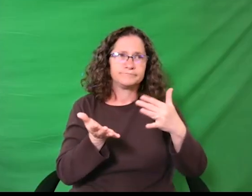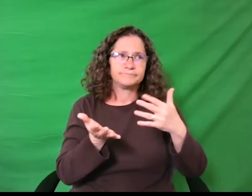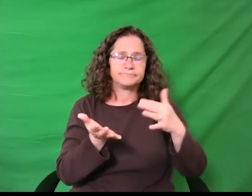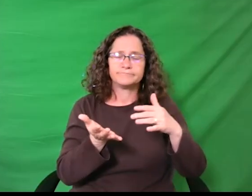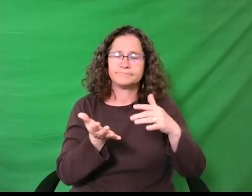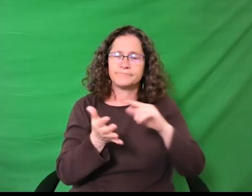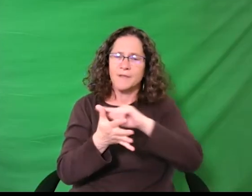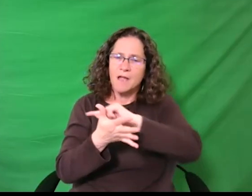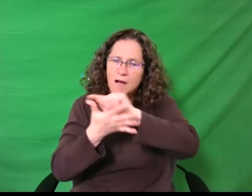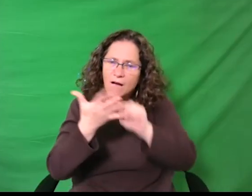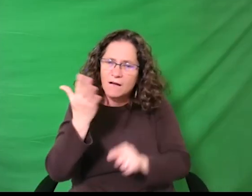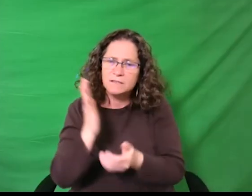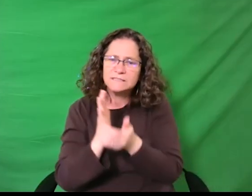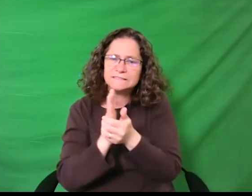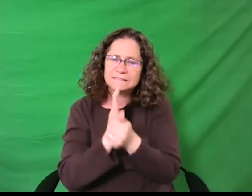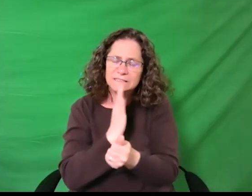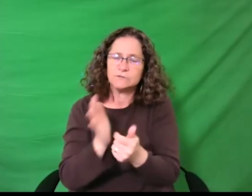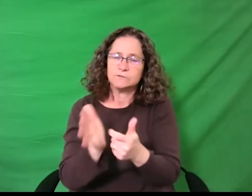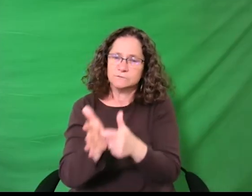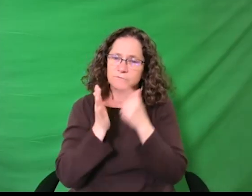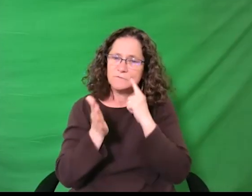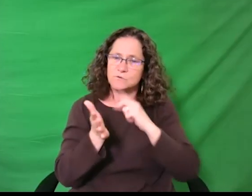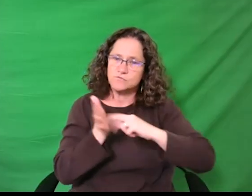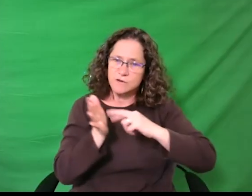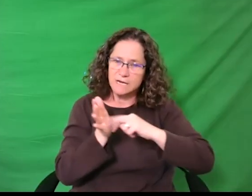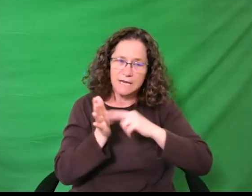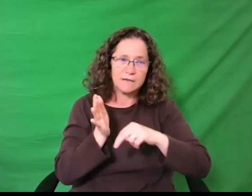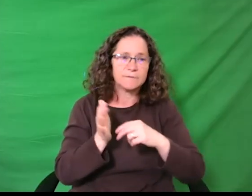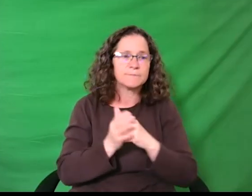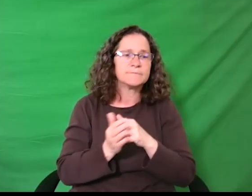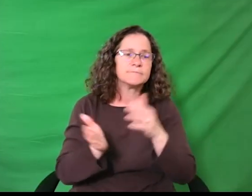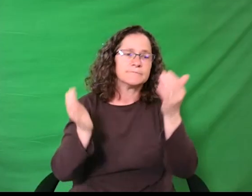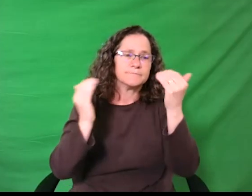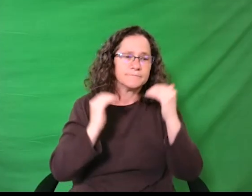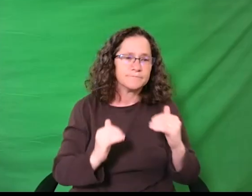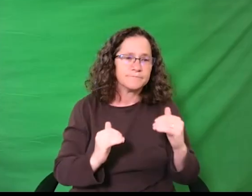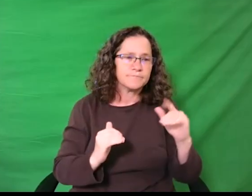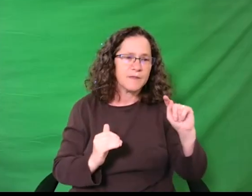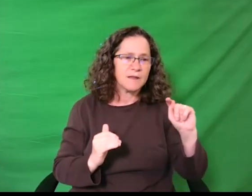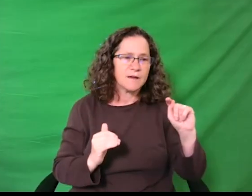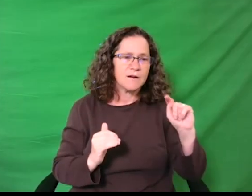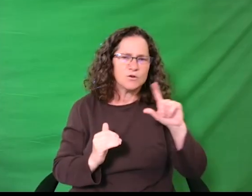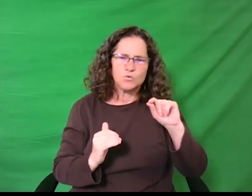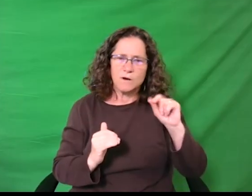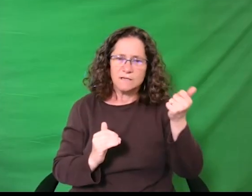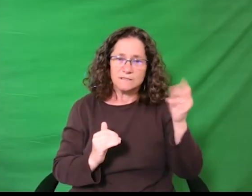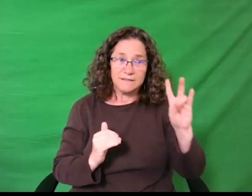skills for reading and the implications for reading instruction. An article from 2017 by Bev Trezek